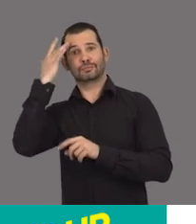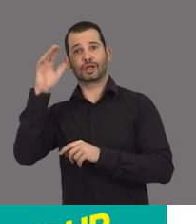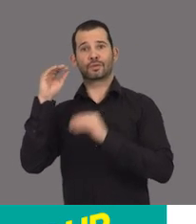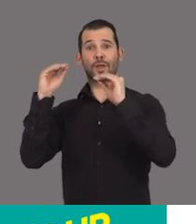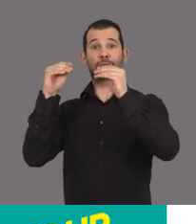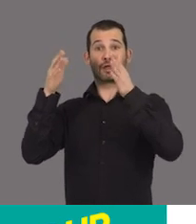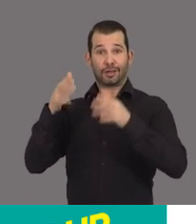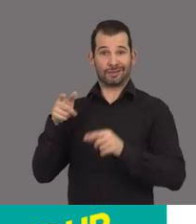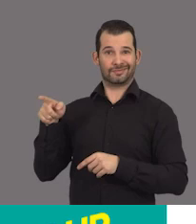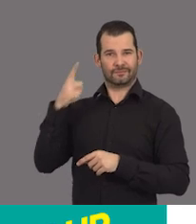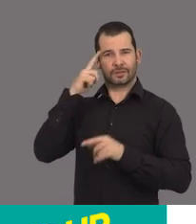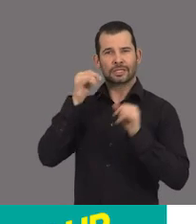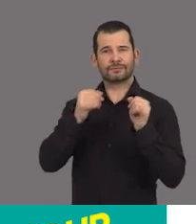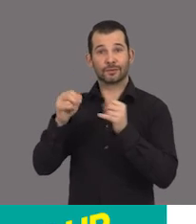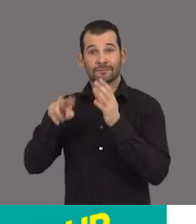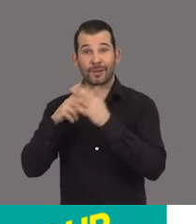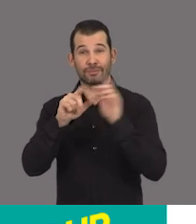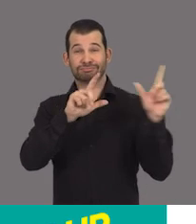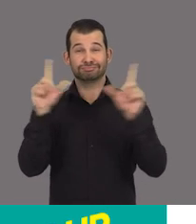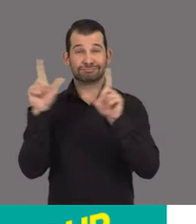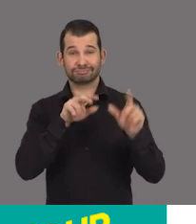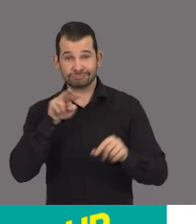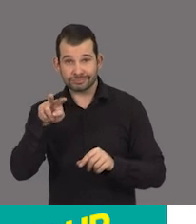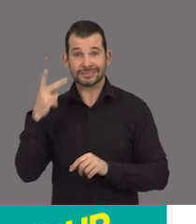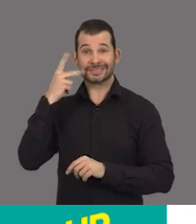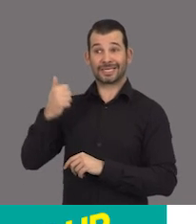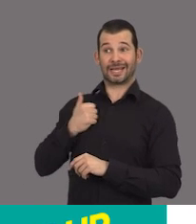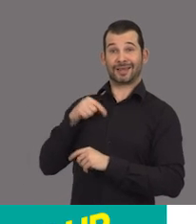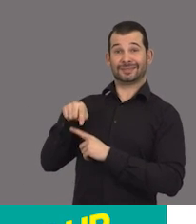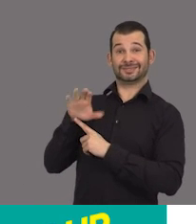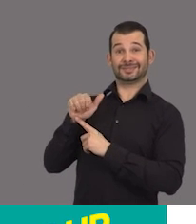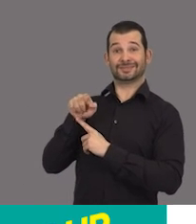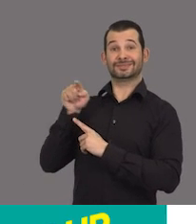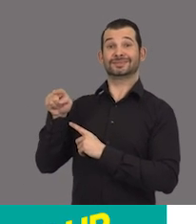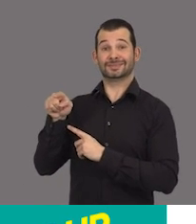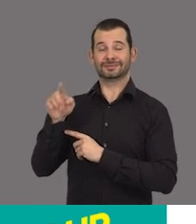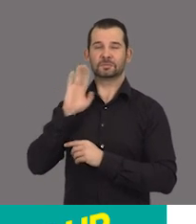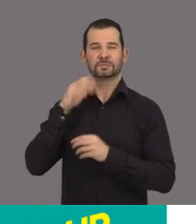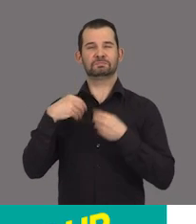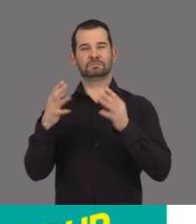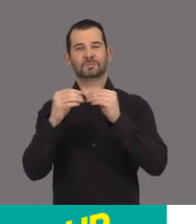video gallery on Canada.ca! I’ll provide more details on this in a moment.